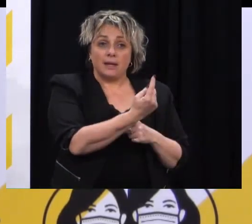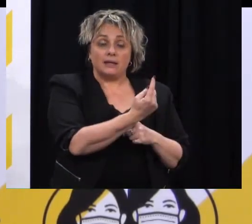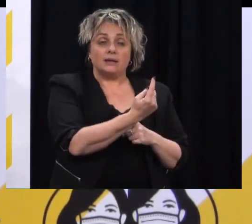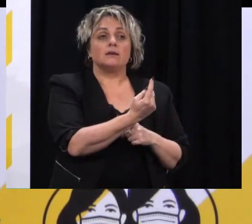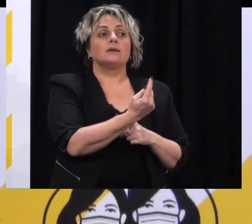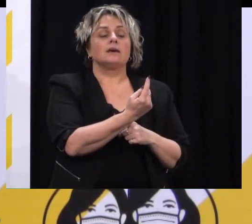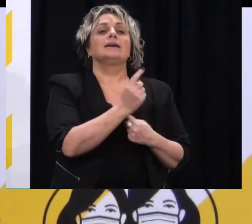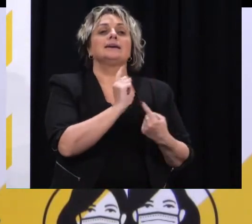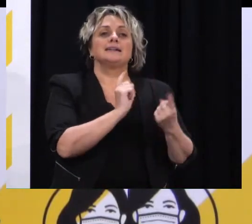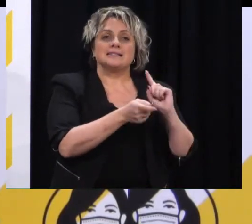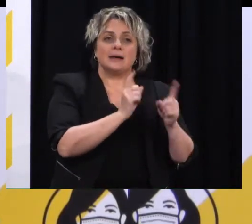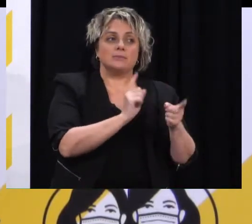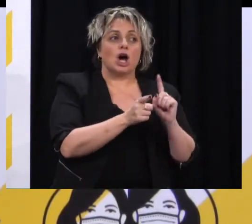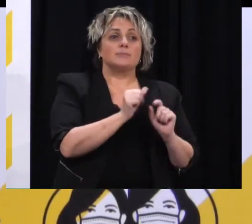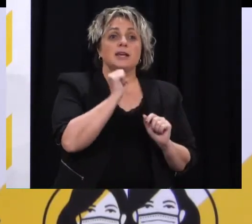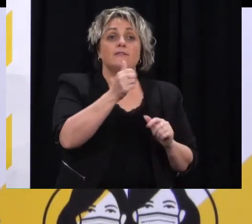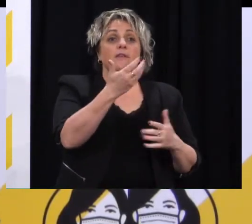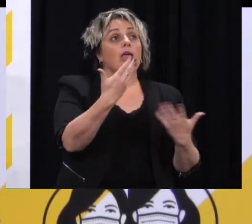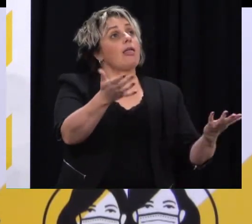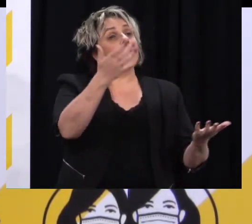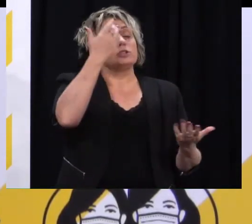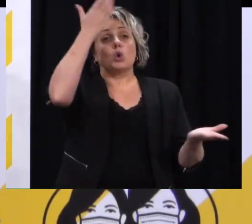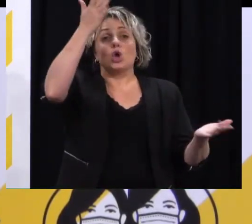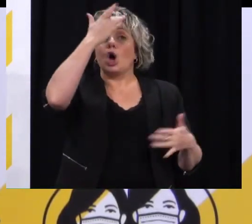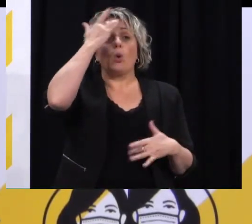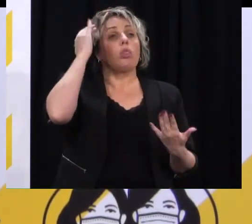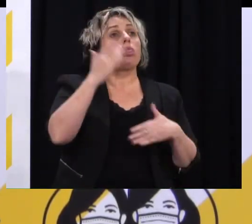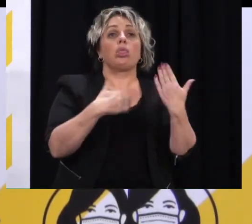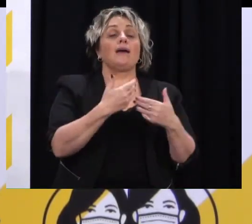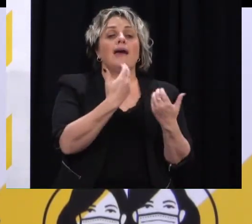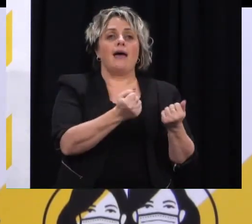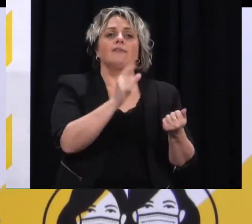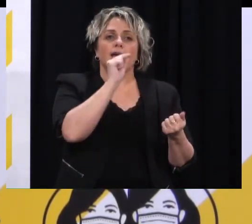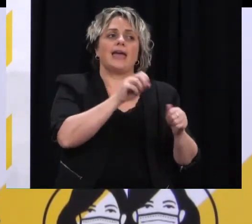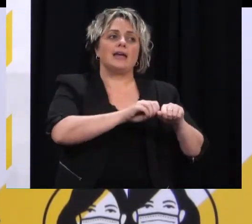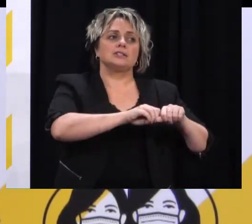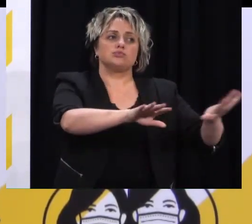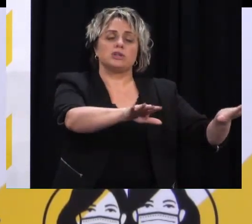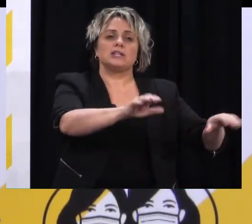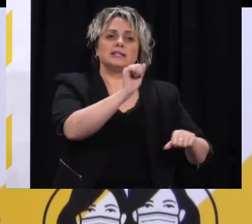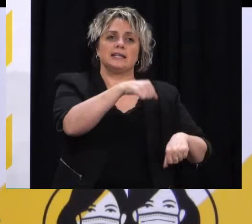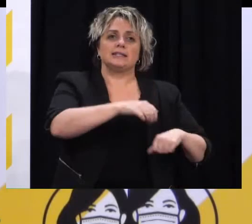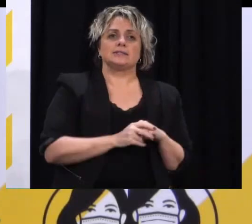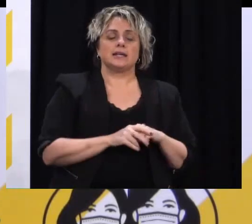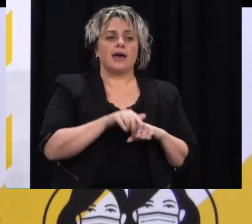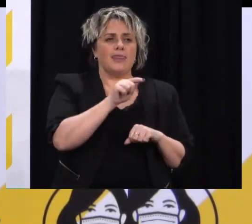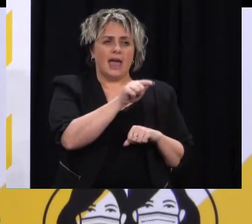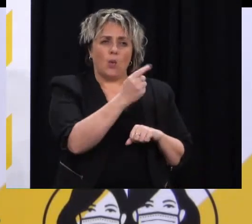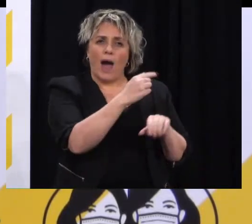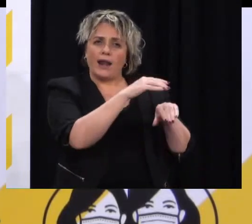is not a particular problem for New Zealand but we have seen in apartment block-type situations